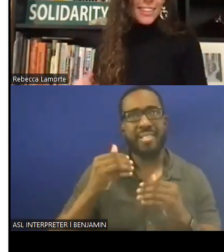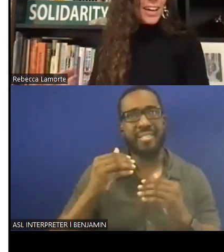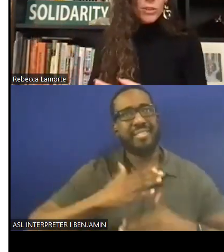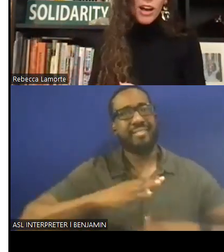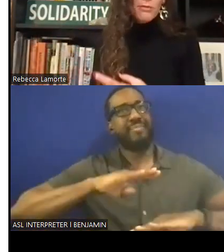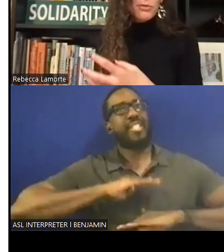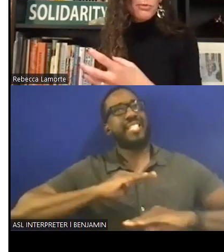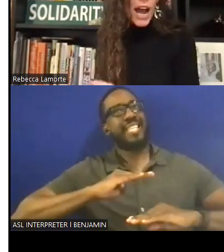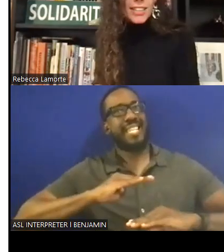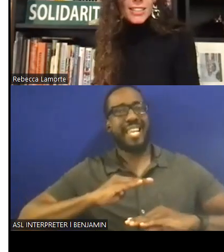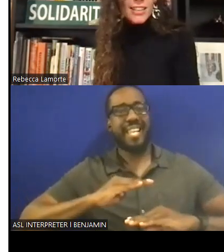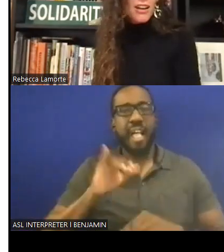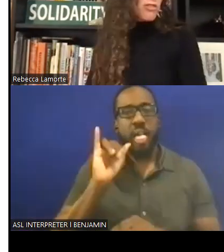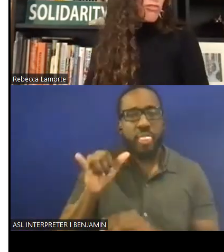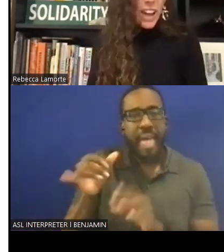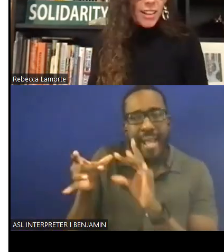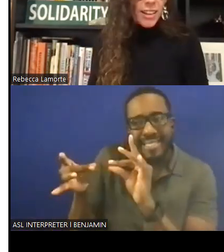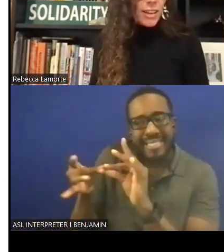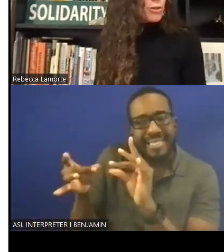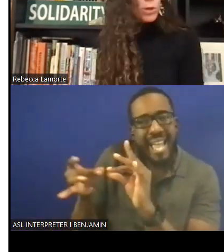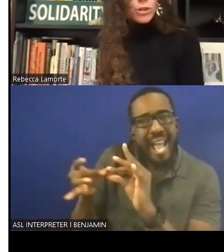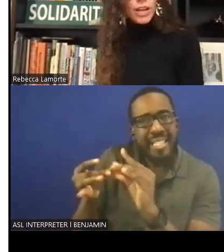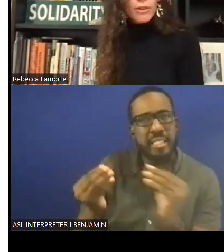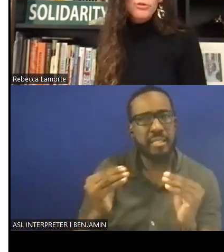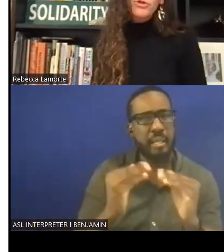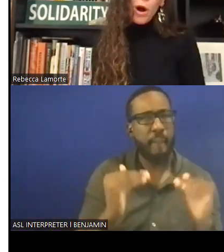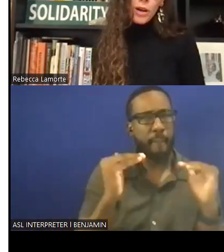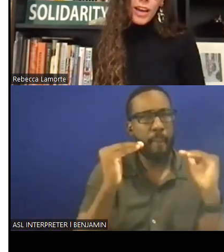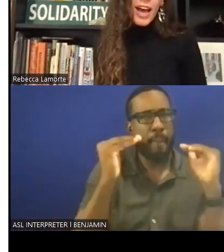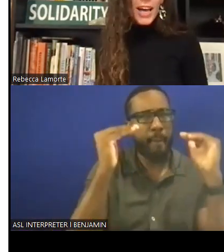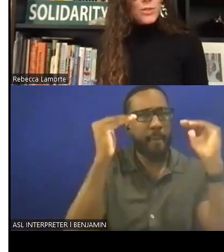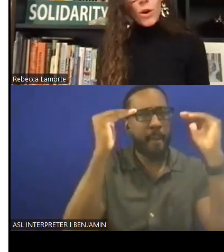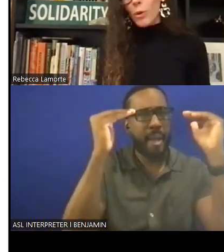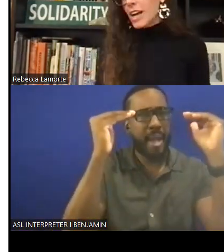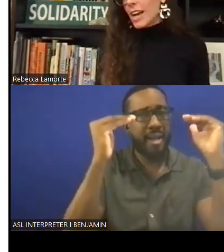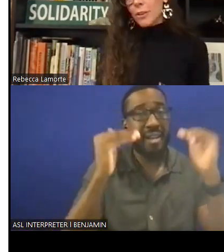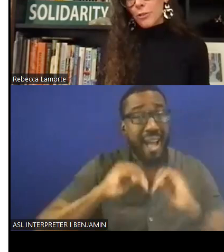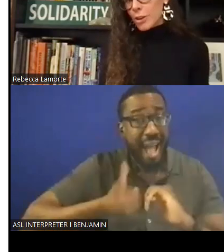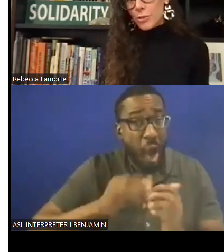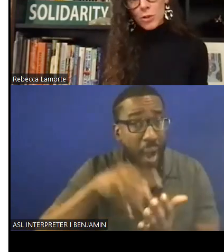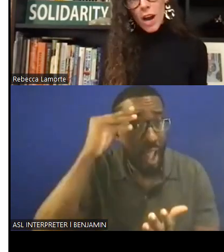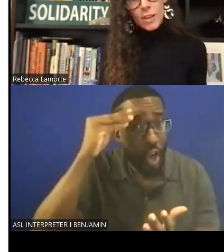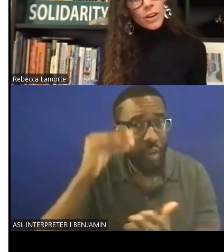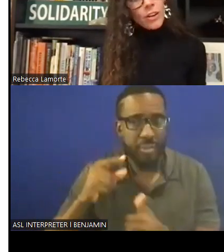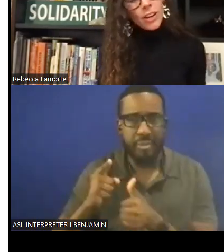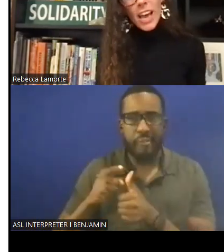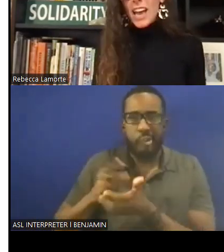And that only comes from practice, from failing, from learning from growing. And so if your first few tries aren't good,